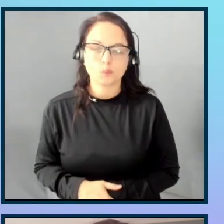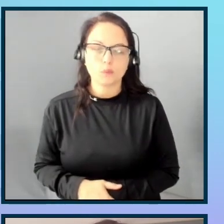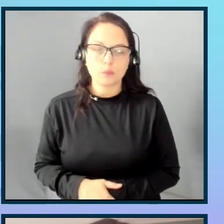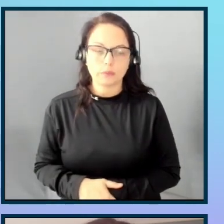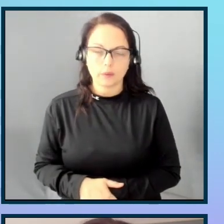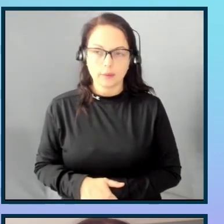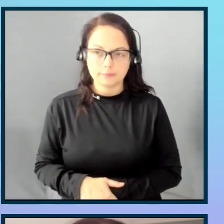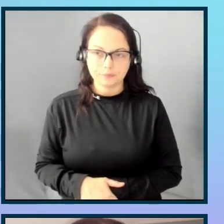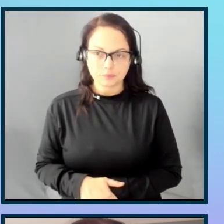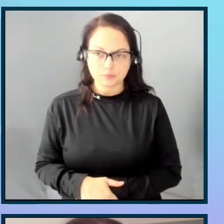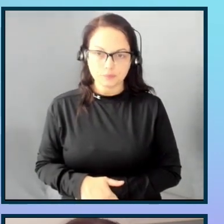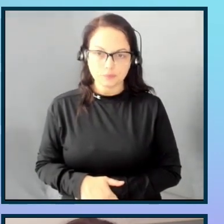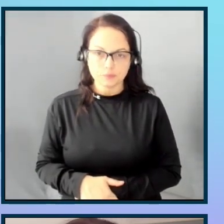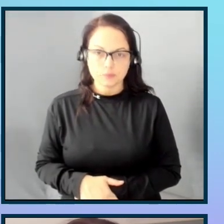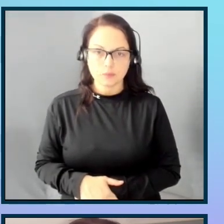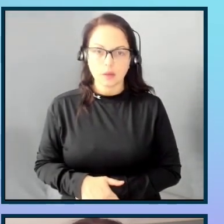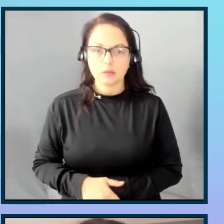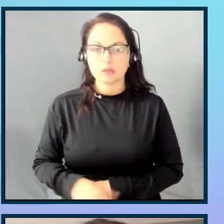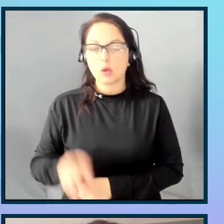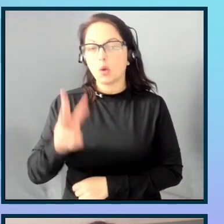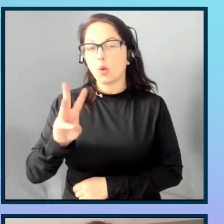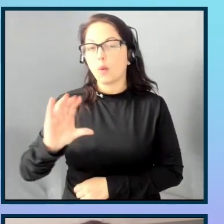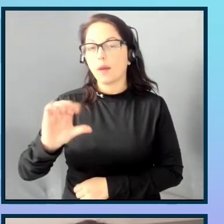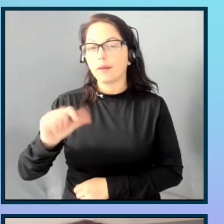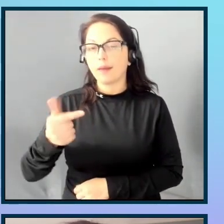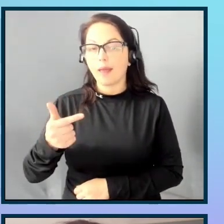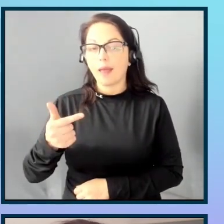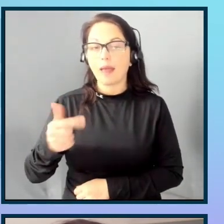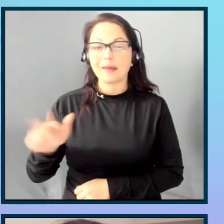As for WCAG 3 structure, the way we're currently looking at it,